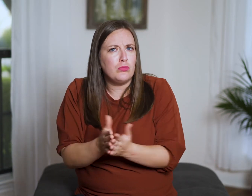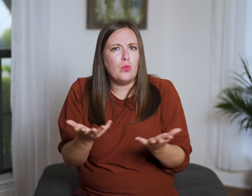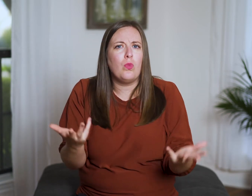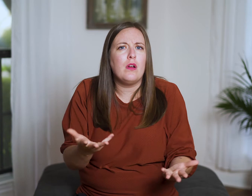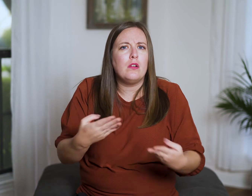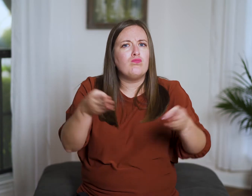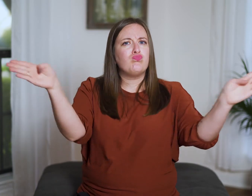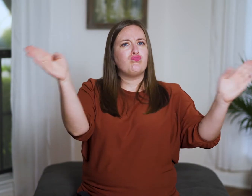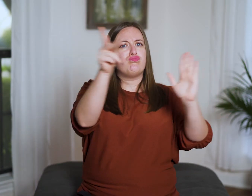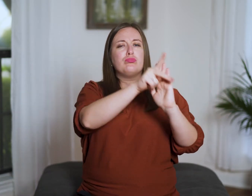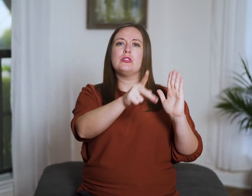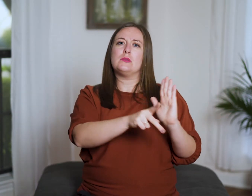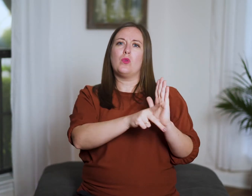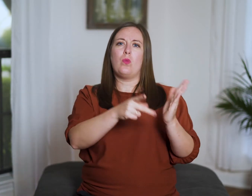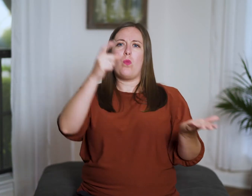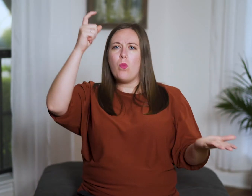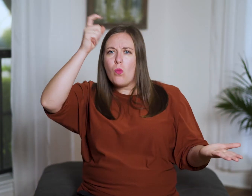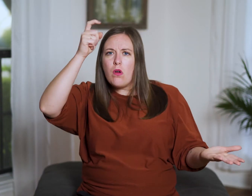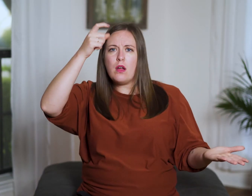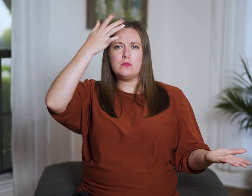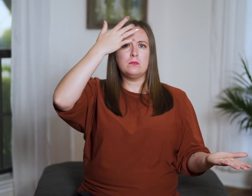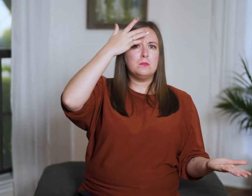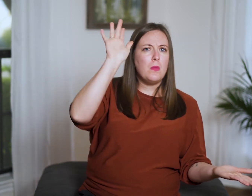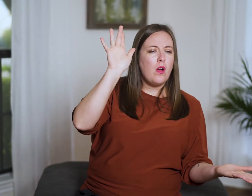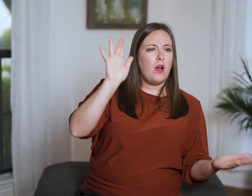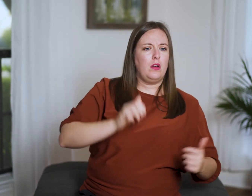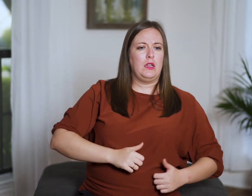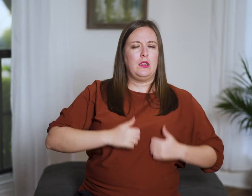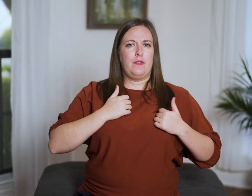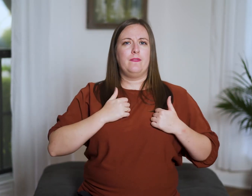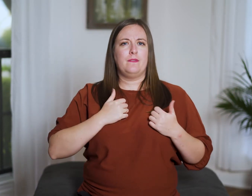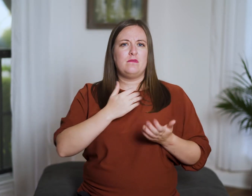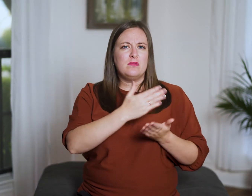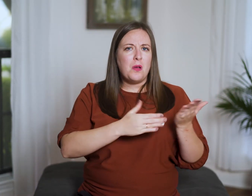it’s a book of general principles for wise living.